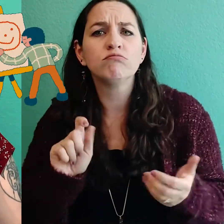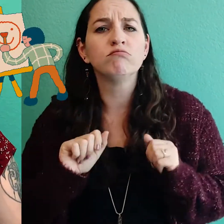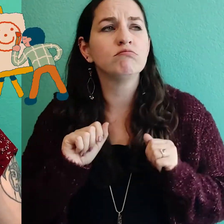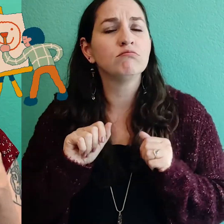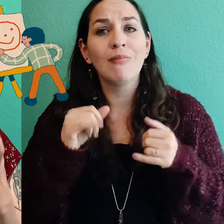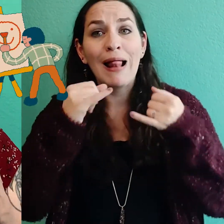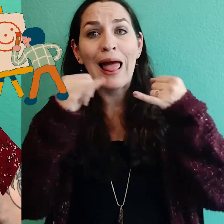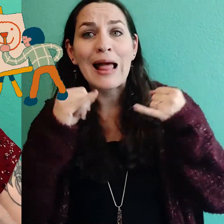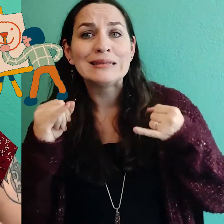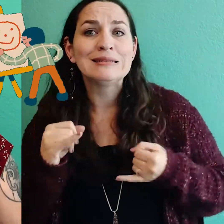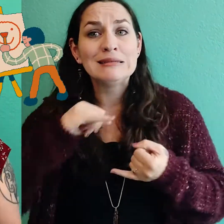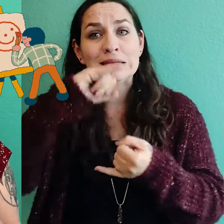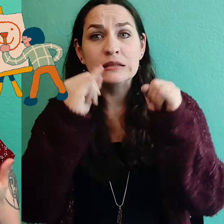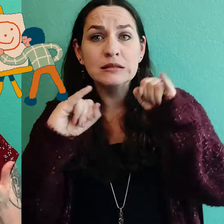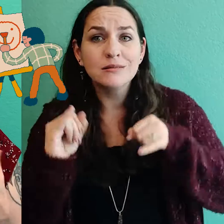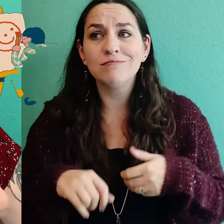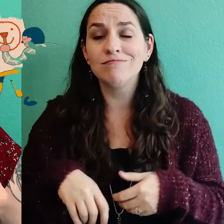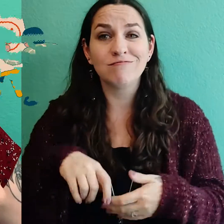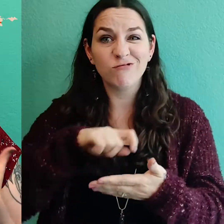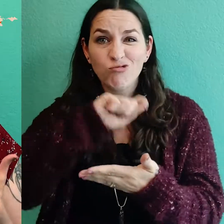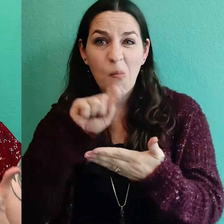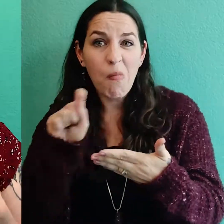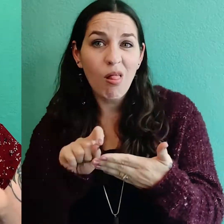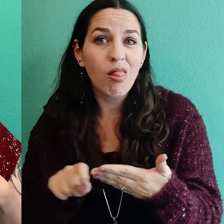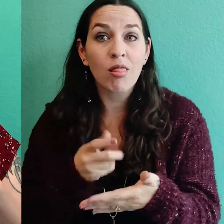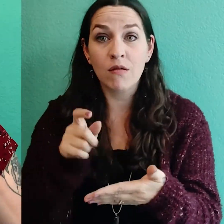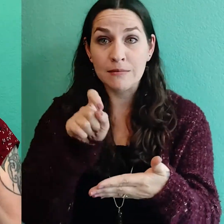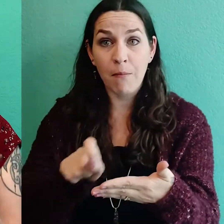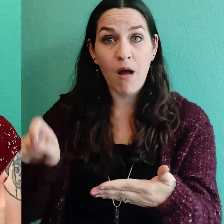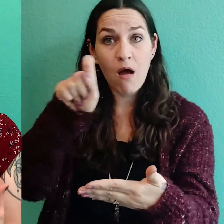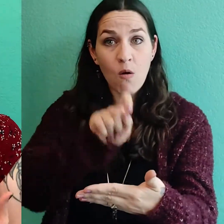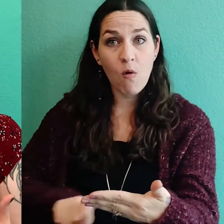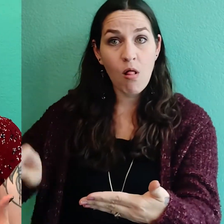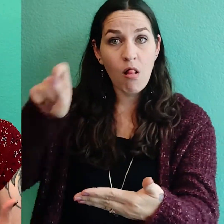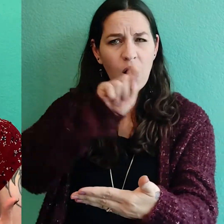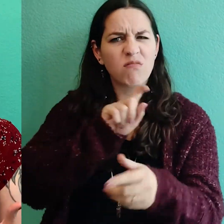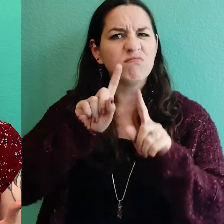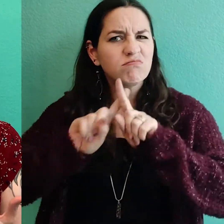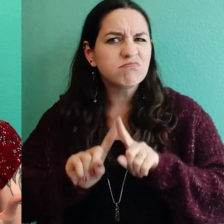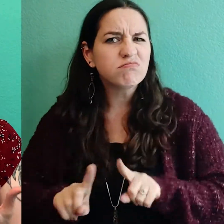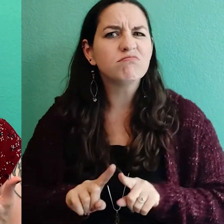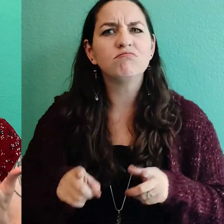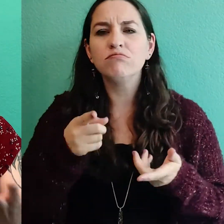and scribbles, and spirals, and things like that, to express what's going on with you in